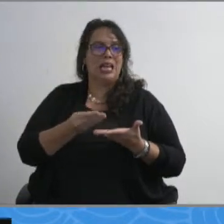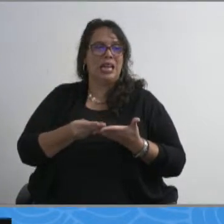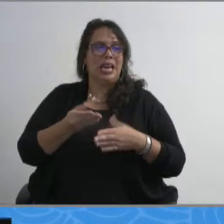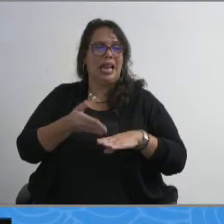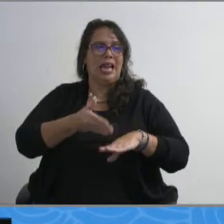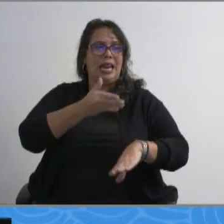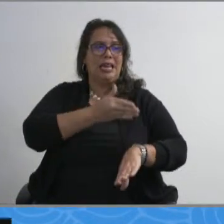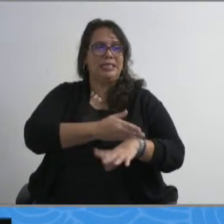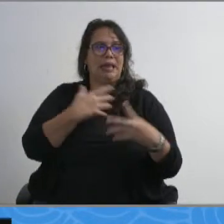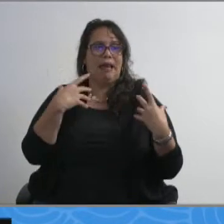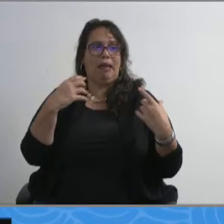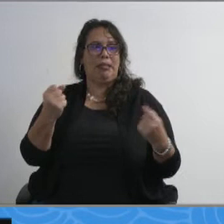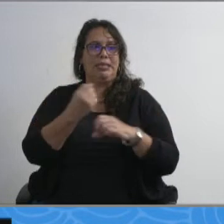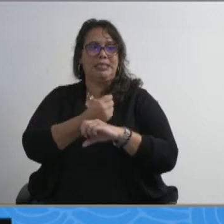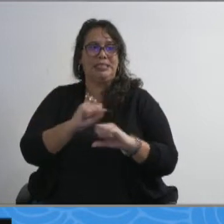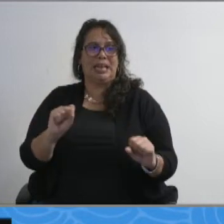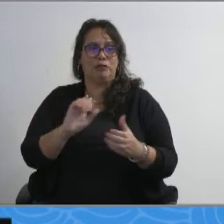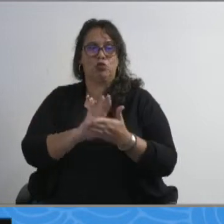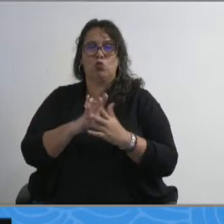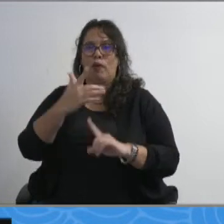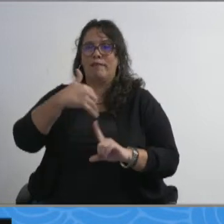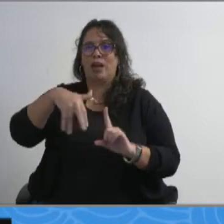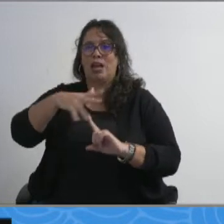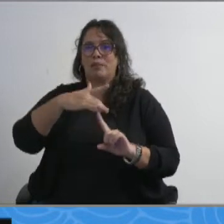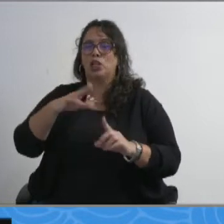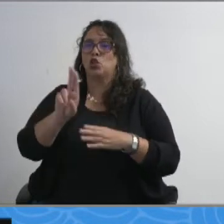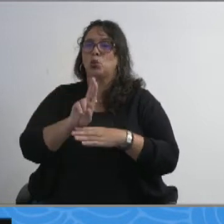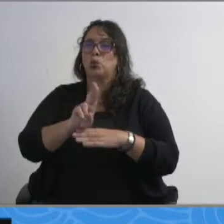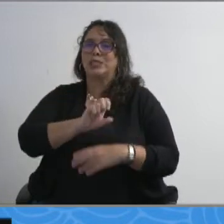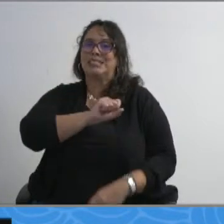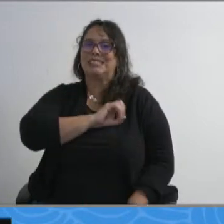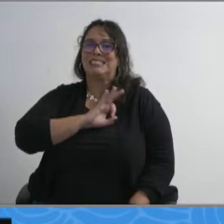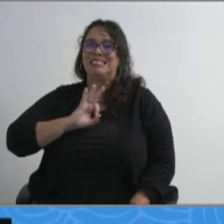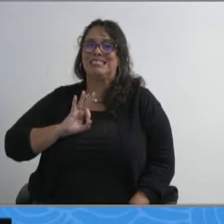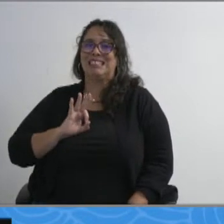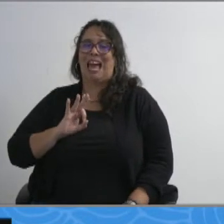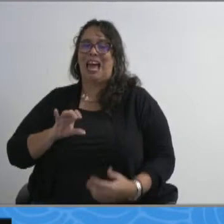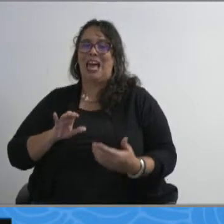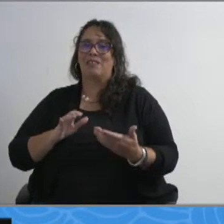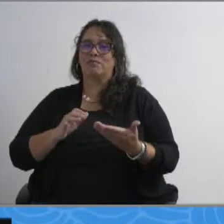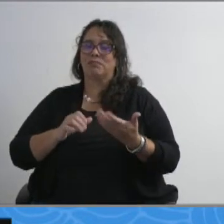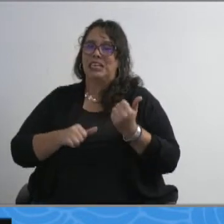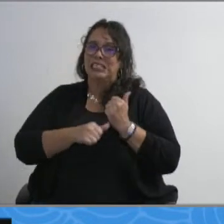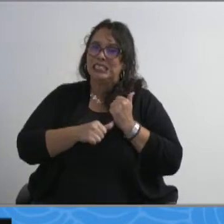using staff assistance and intervention specialists supporting our secondary schools.